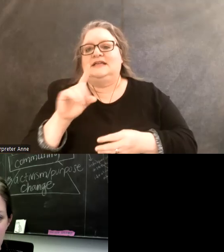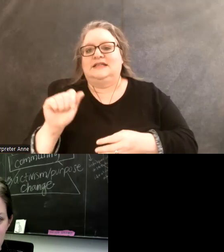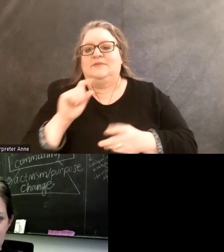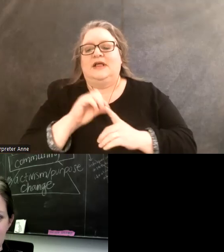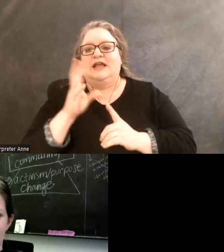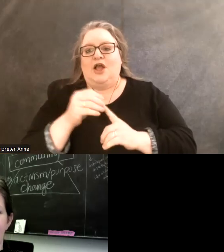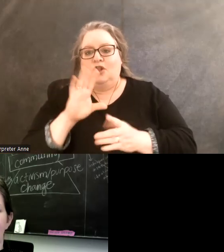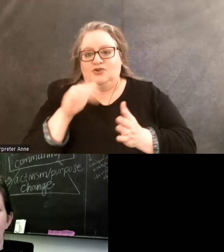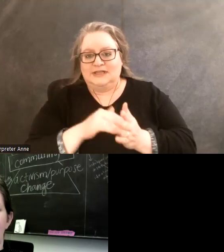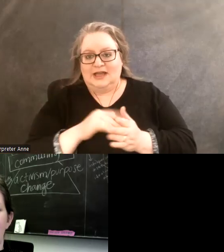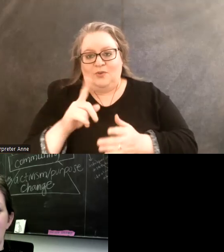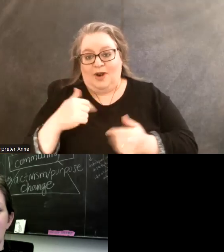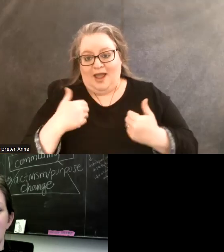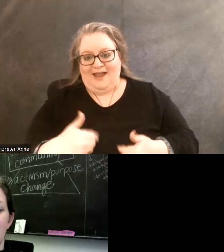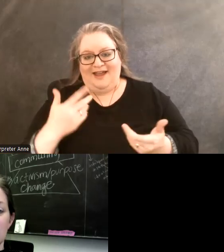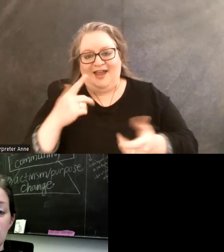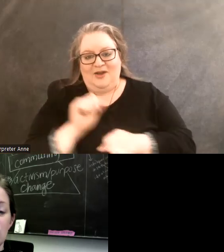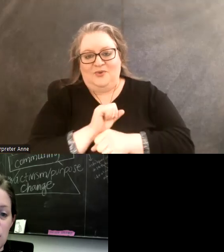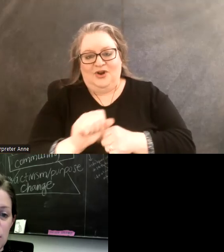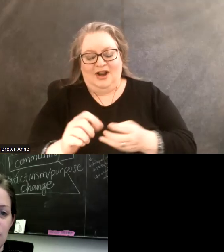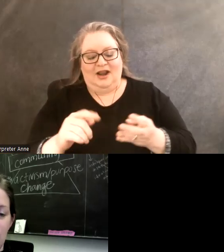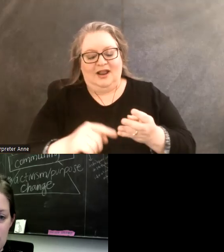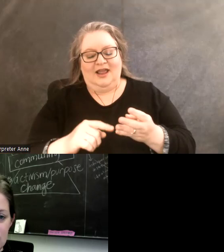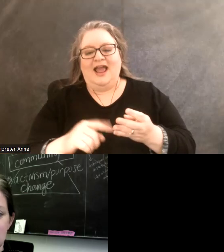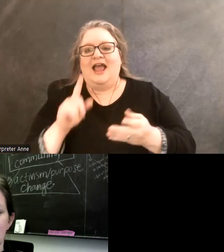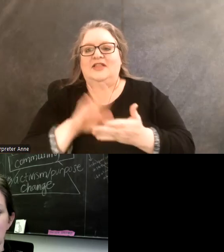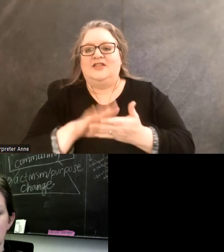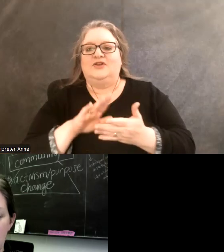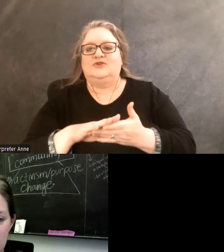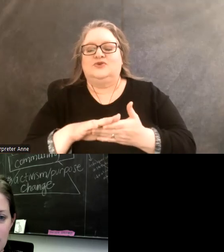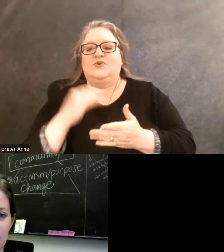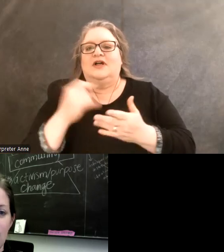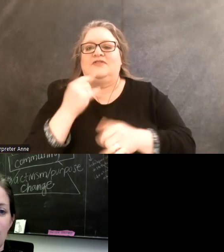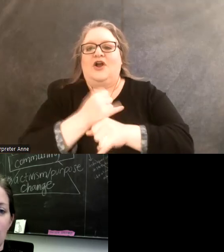I work and also the school of the Art Institute of Chicago